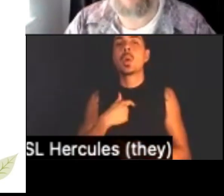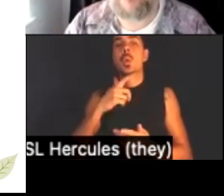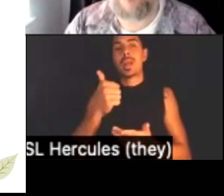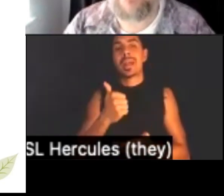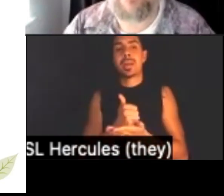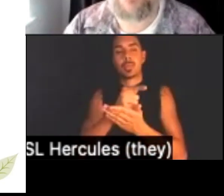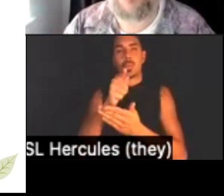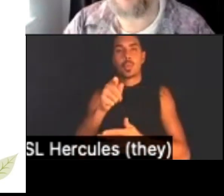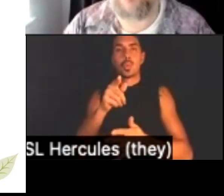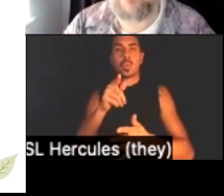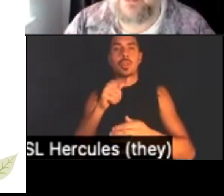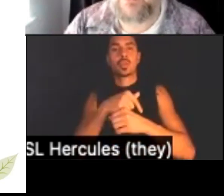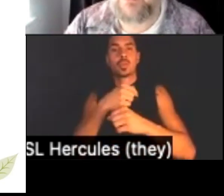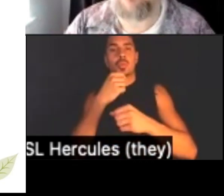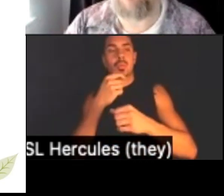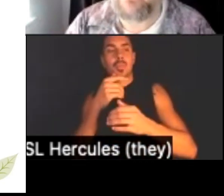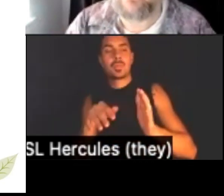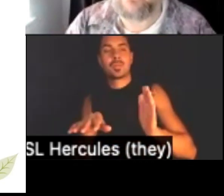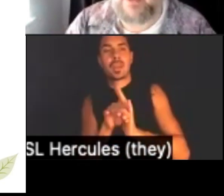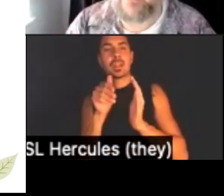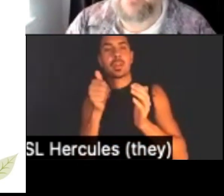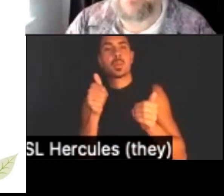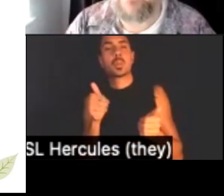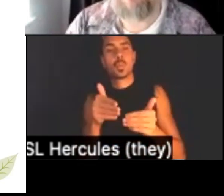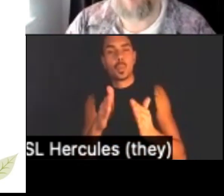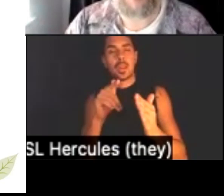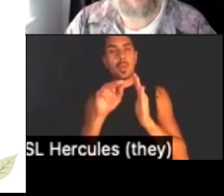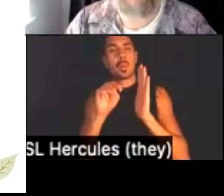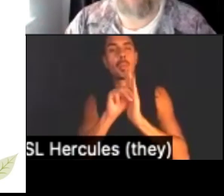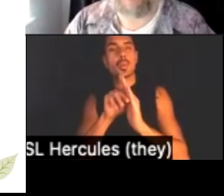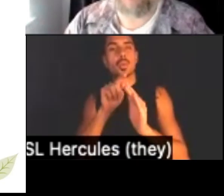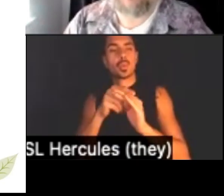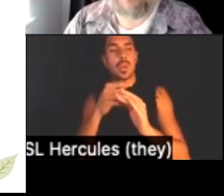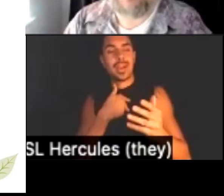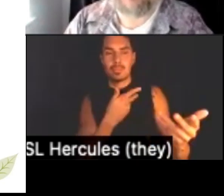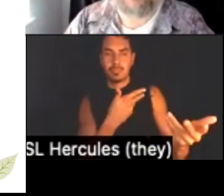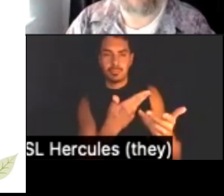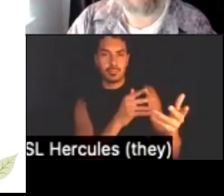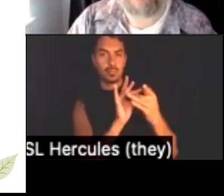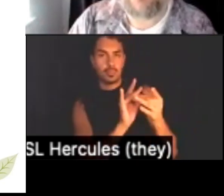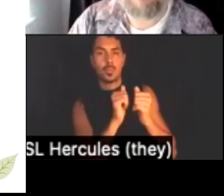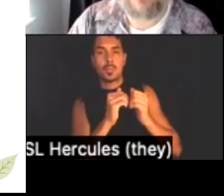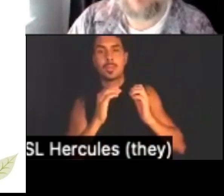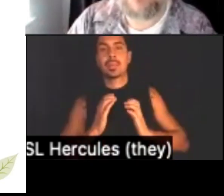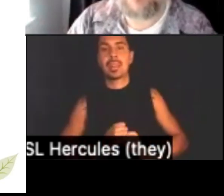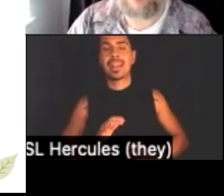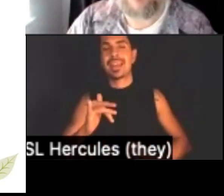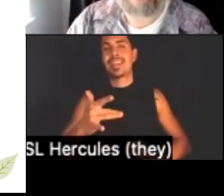non-pathologizing relationship with your client and recognize that that client may need